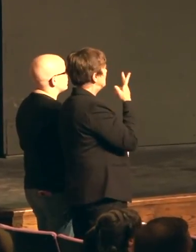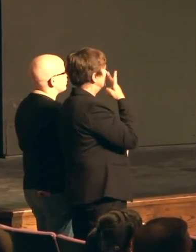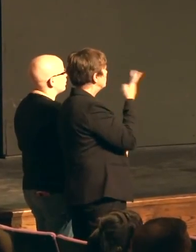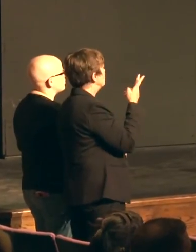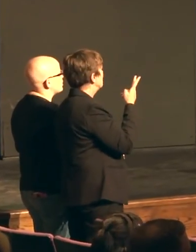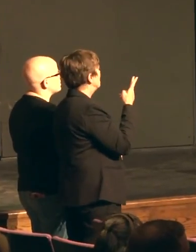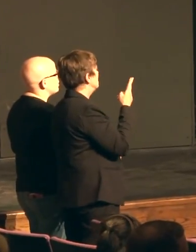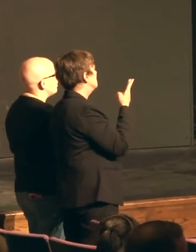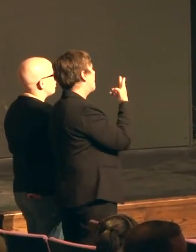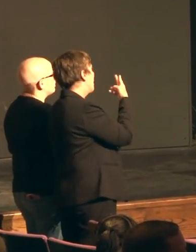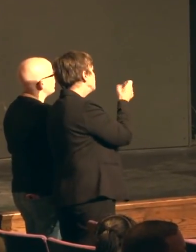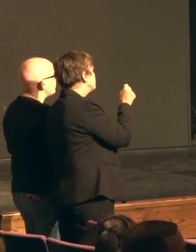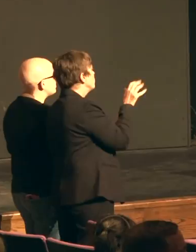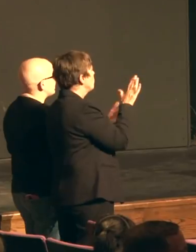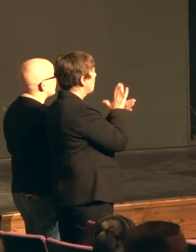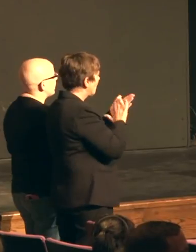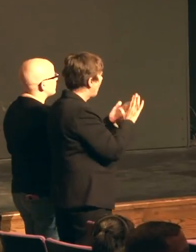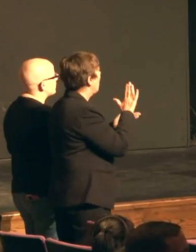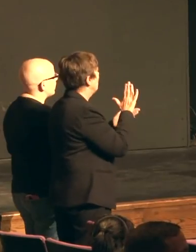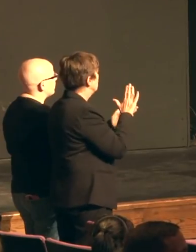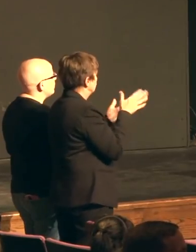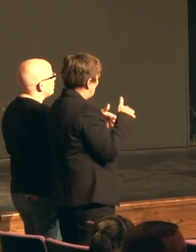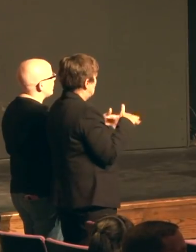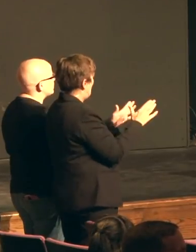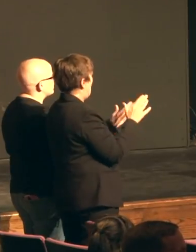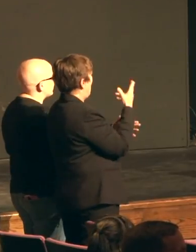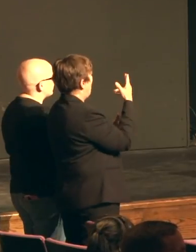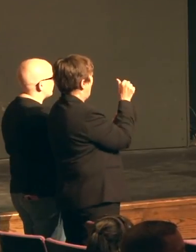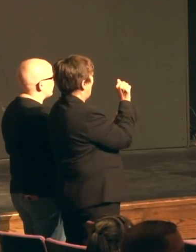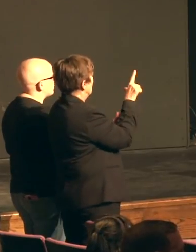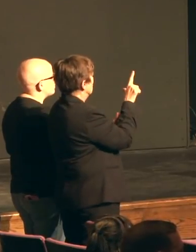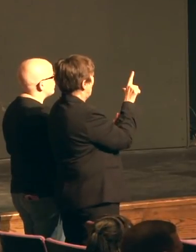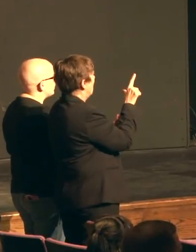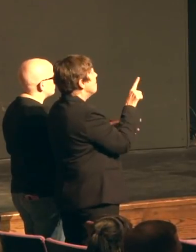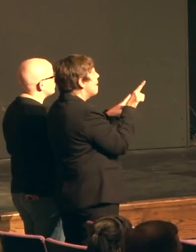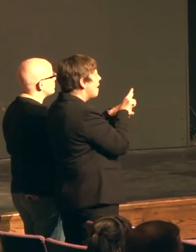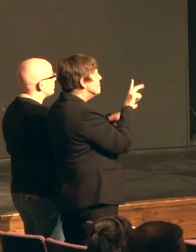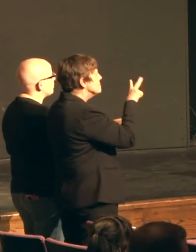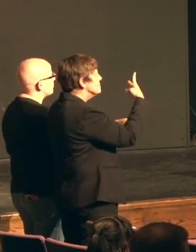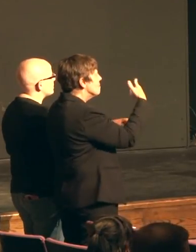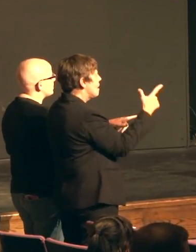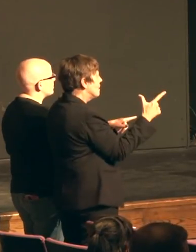and colleges are letting you take ASL as a second language. But, most of the universities